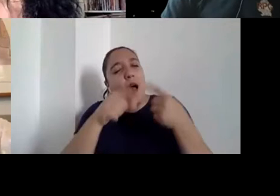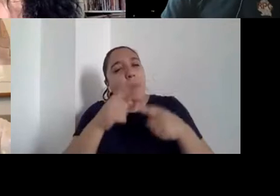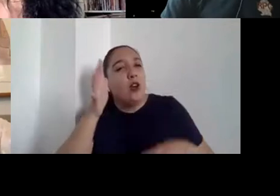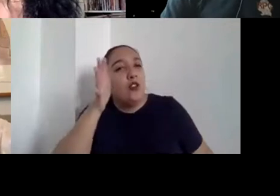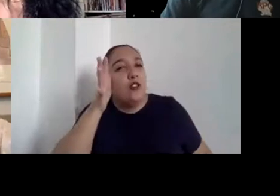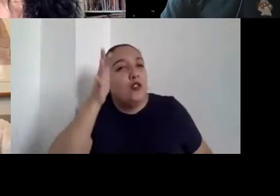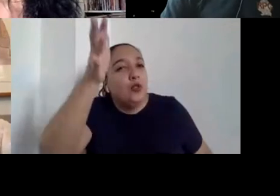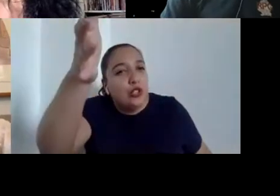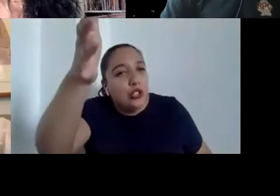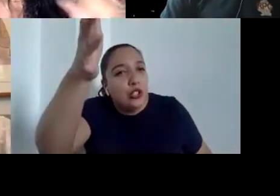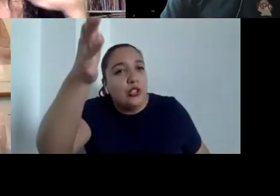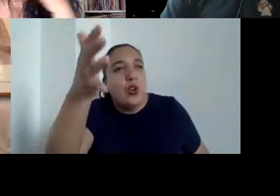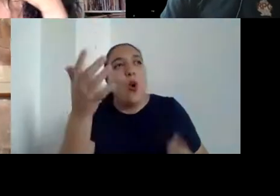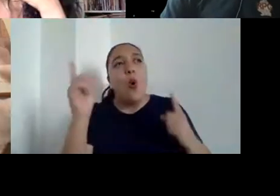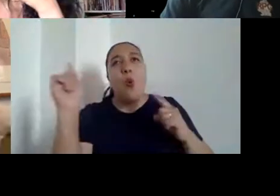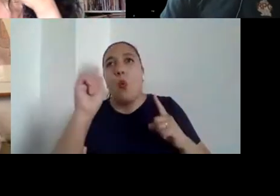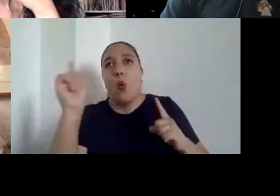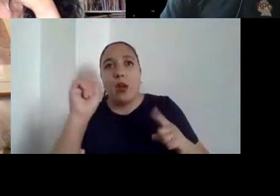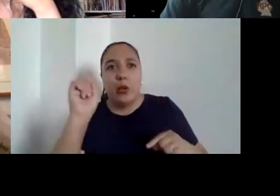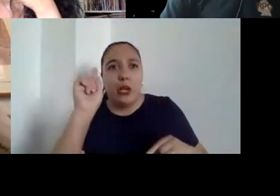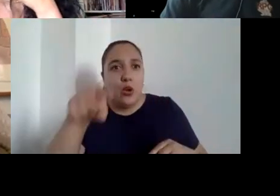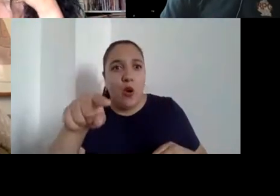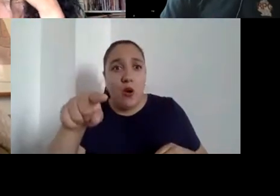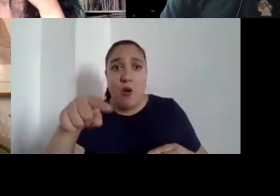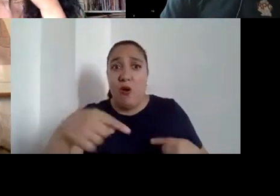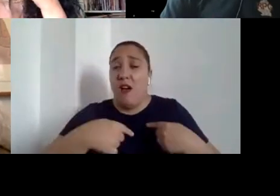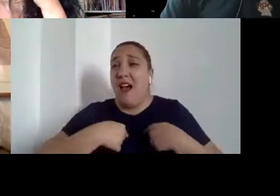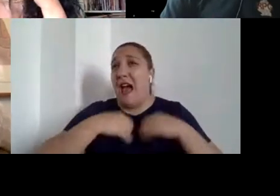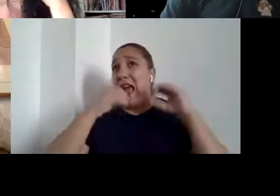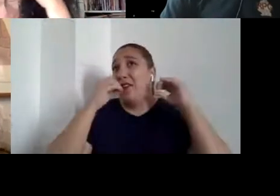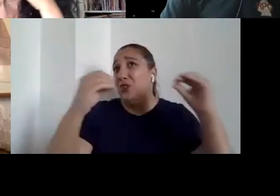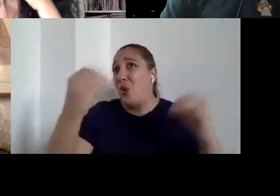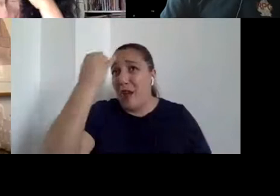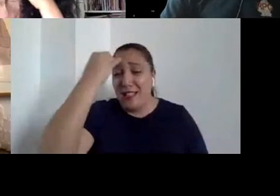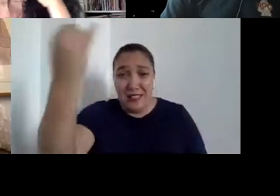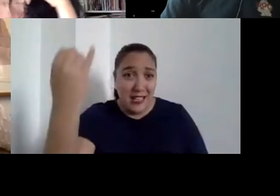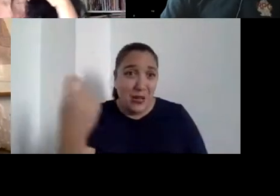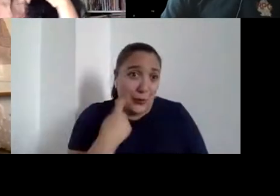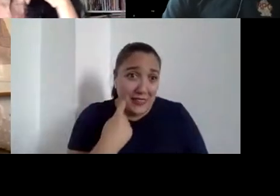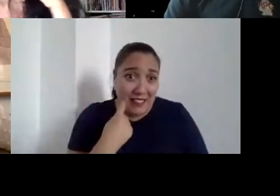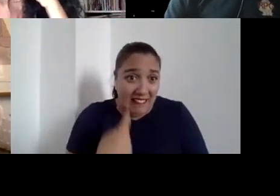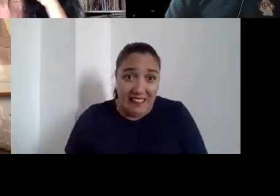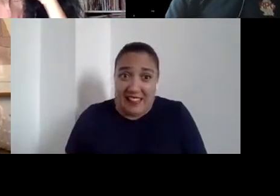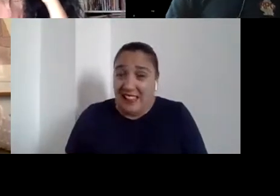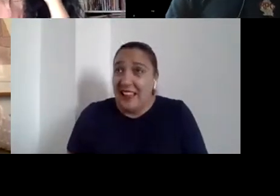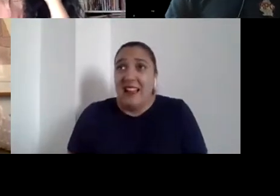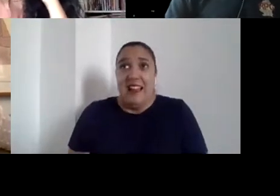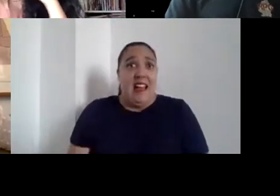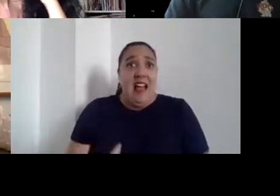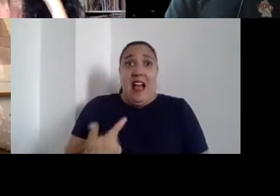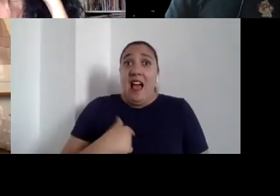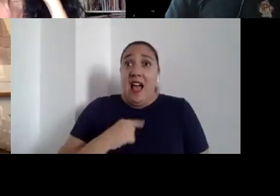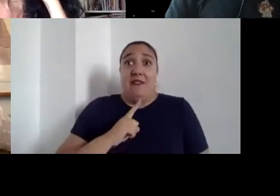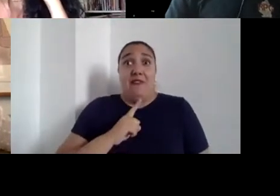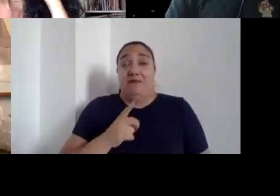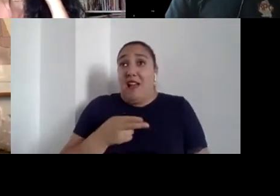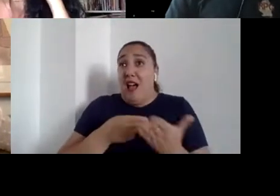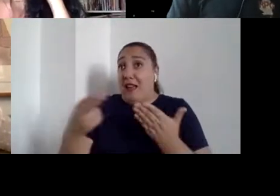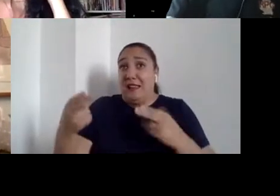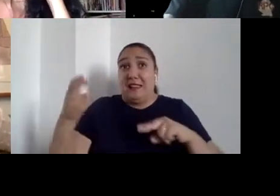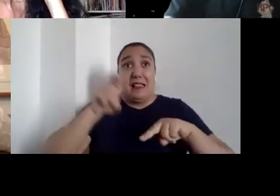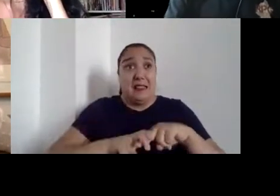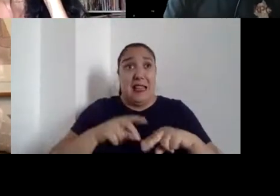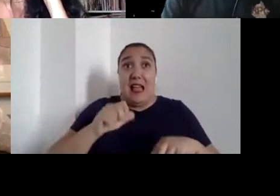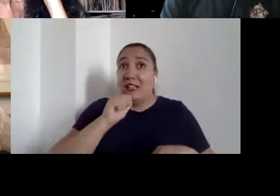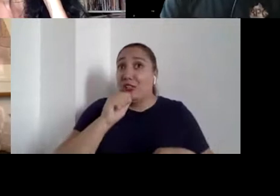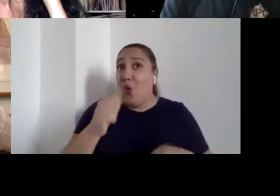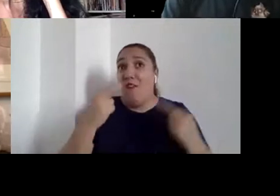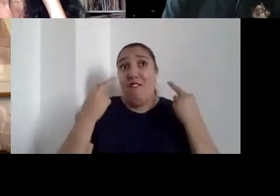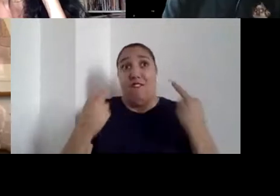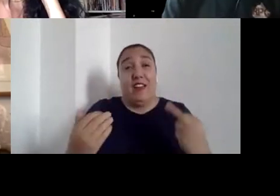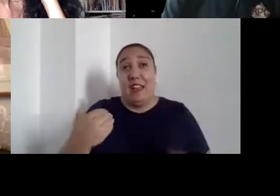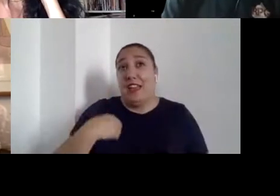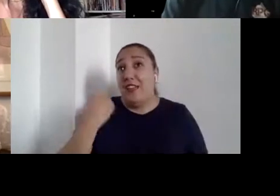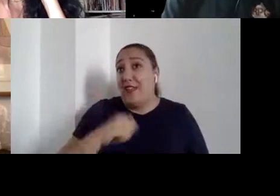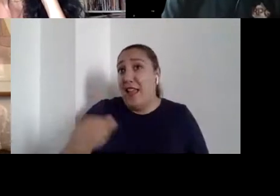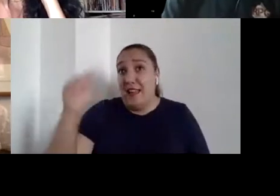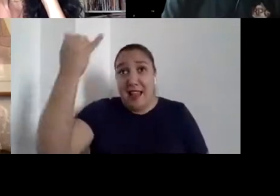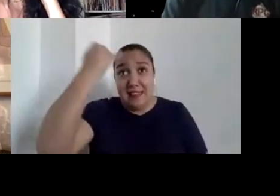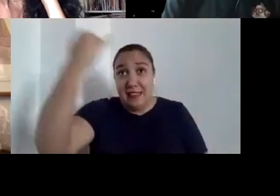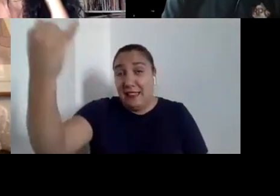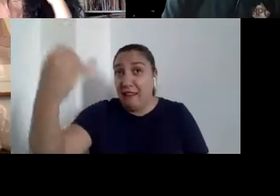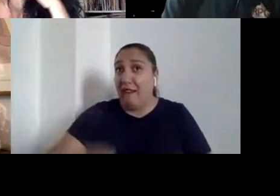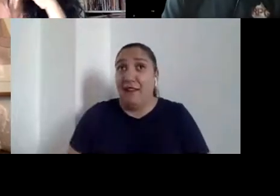go, I have no idea lately. I've been sitting in, I don't know have any f*cking